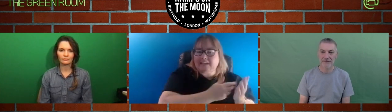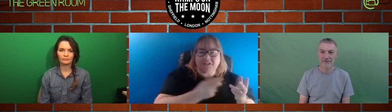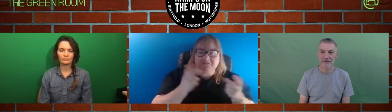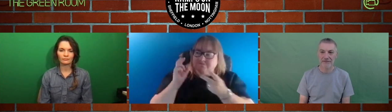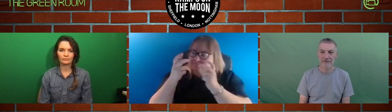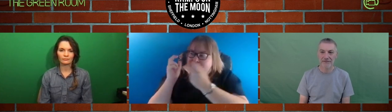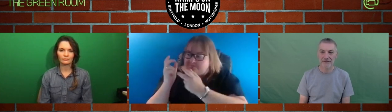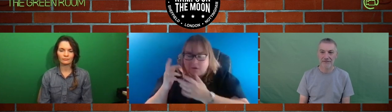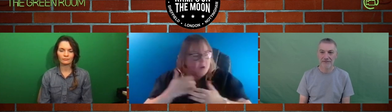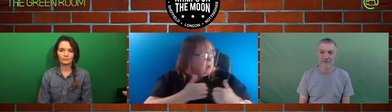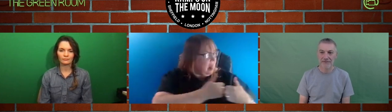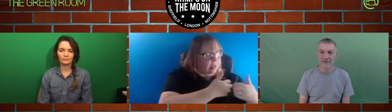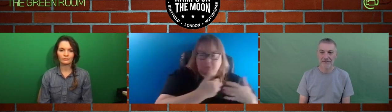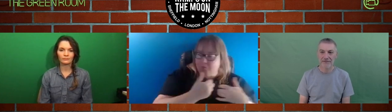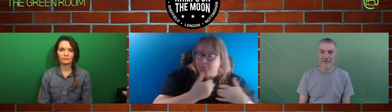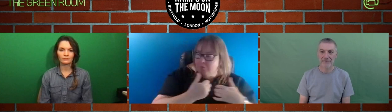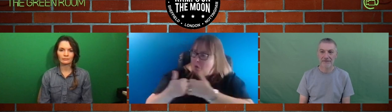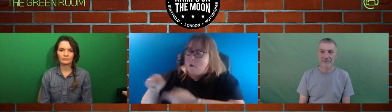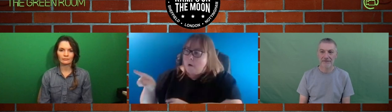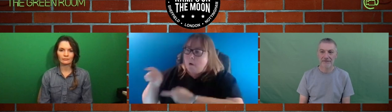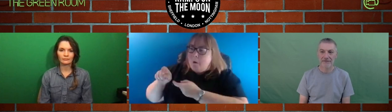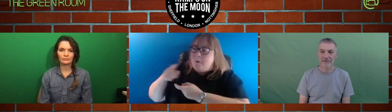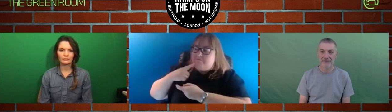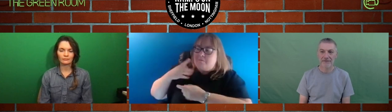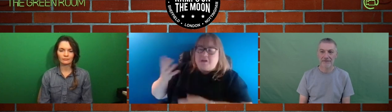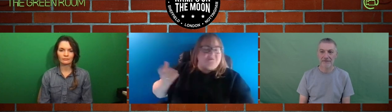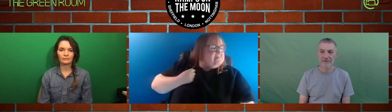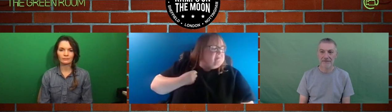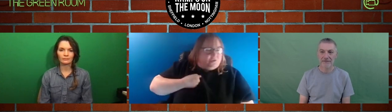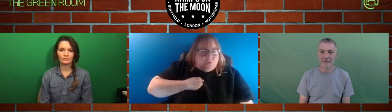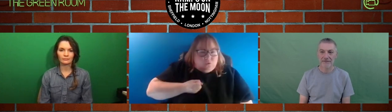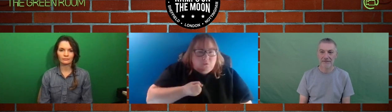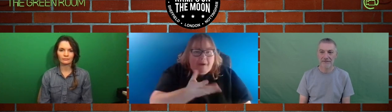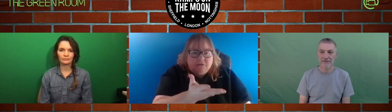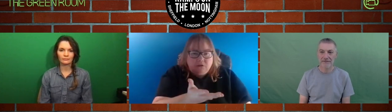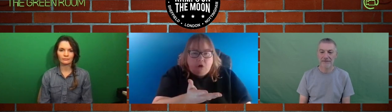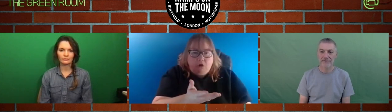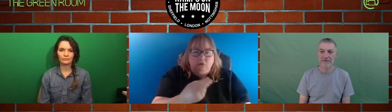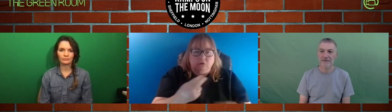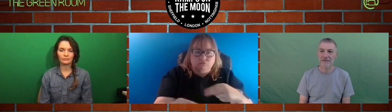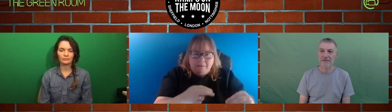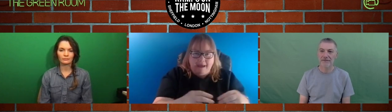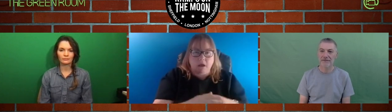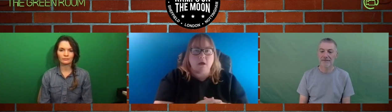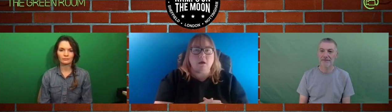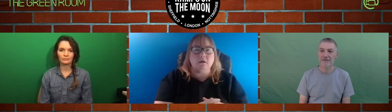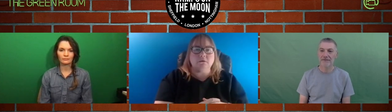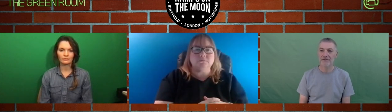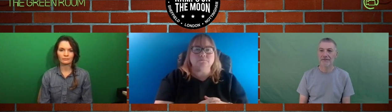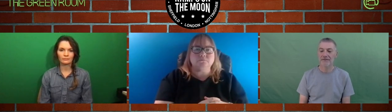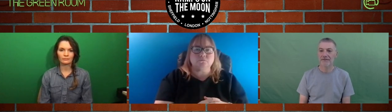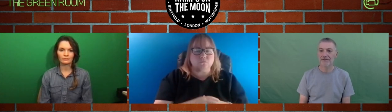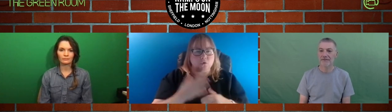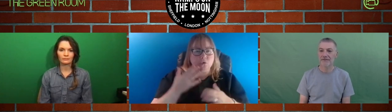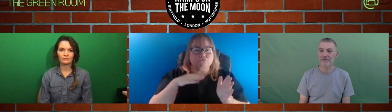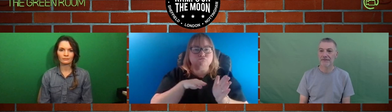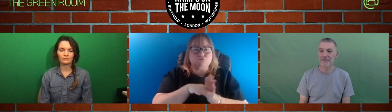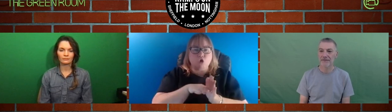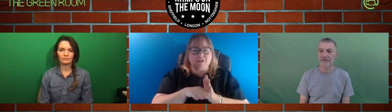would be useful information for me to tell. When I'm in a rehearsal room that's so much easier. I can see everything and I can